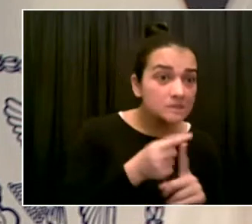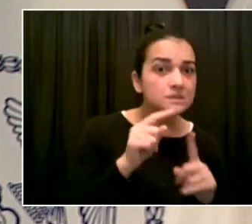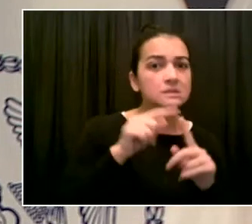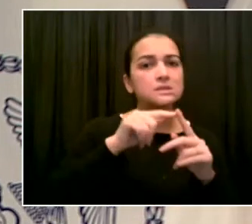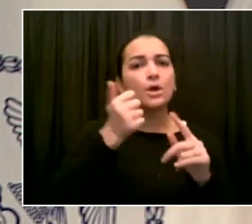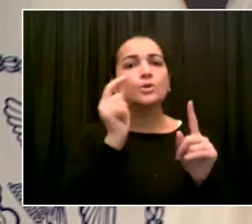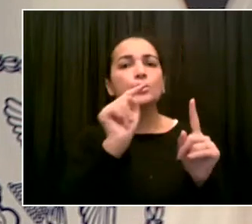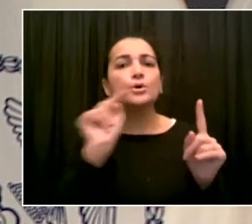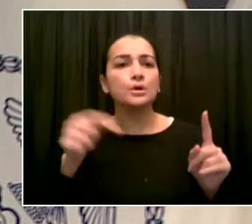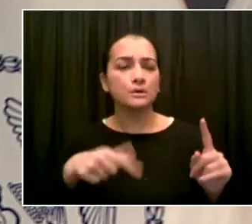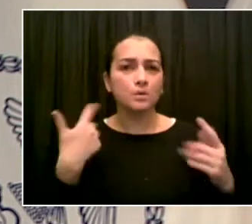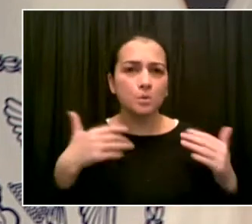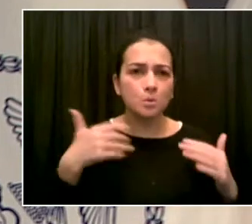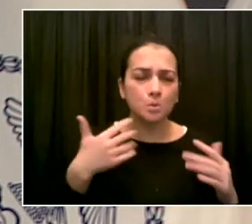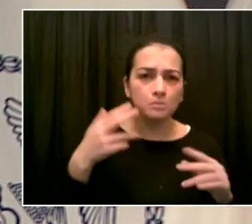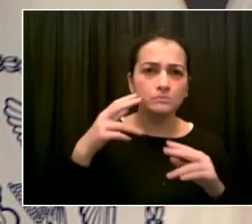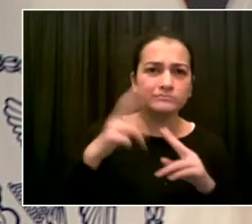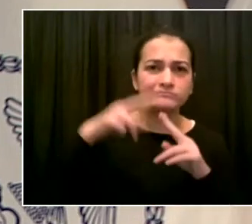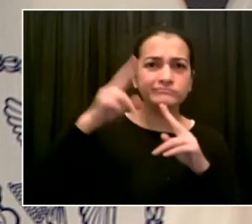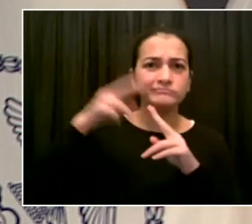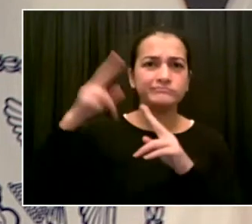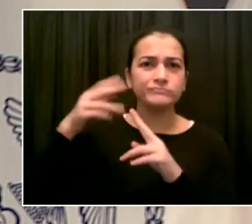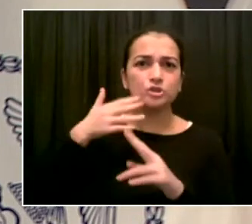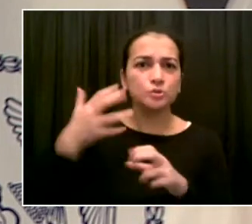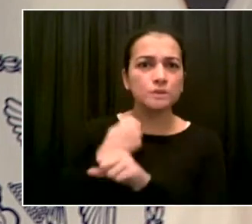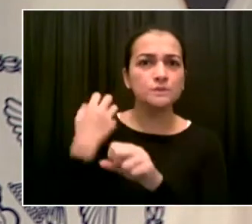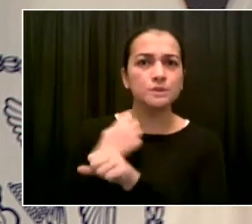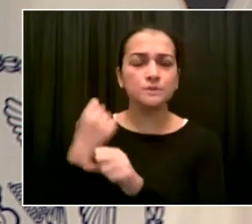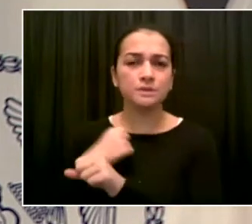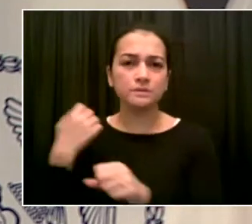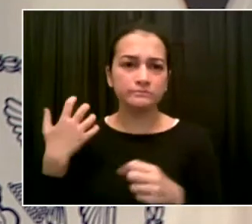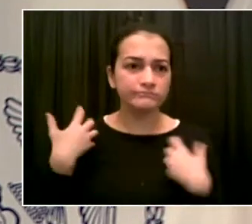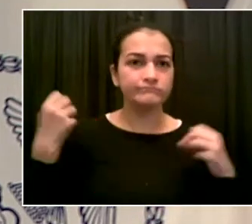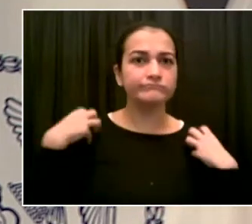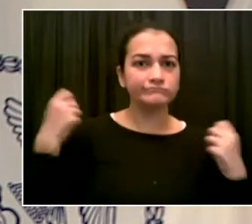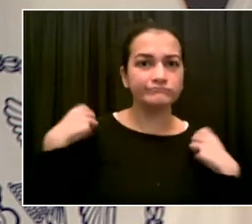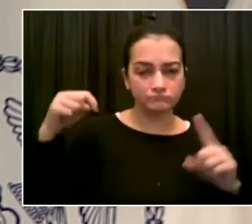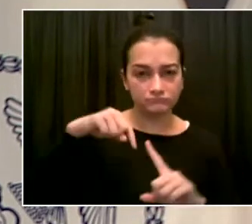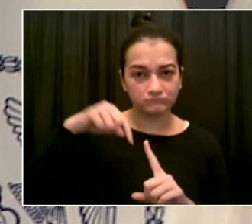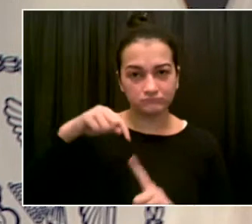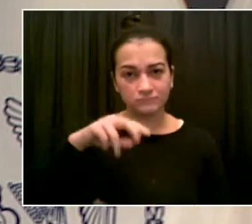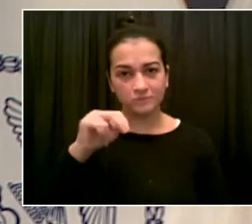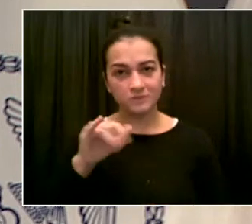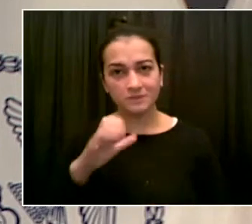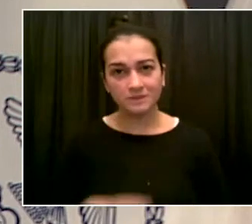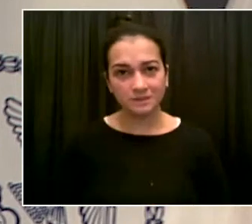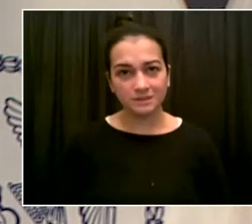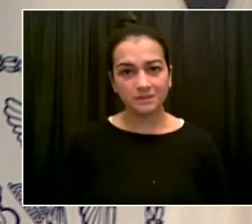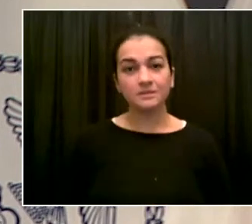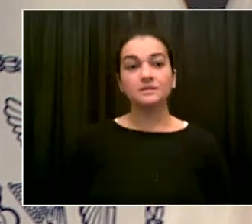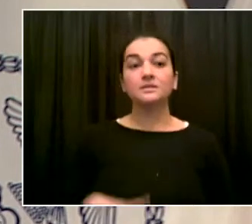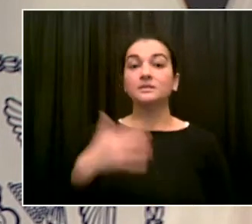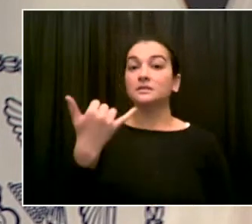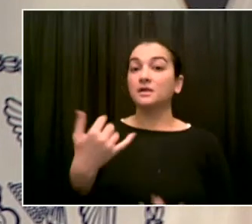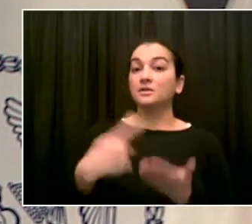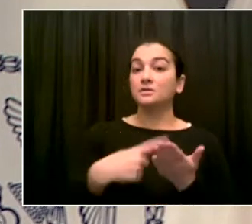BECOME THE APPROACH RUN THE COTUNRY AND EVEN FEDERAL POLICY AS YOU JUST SAW WITH THE BOOSTERS. THERE IS ANOTHER AREA WHERE NEW YRKO CITY IS LEADING THE WAY, THEHE AH LTA ND WELL-BEING OF